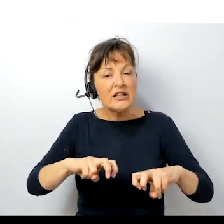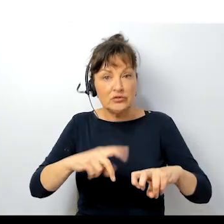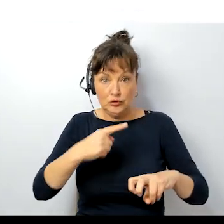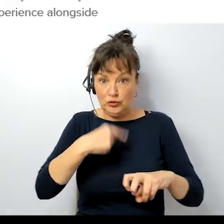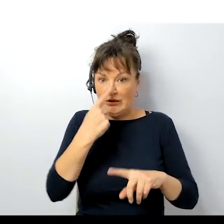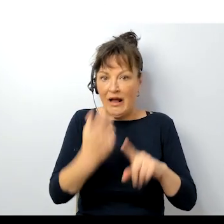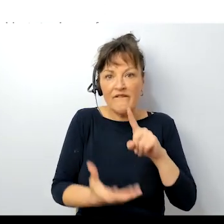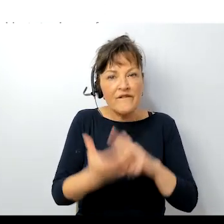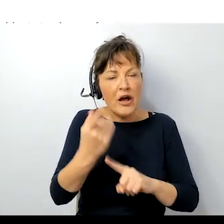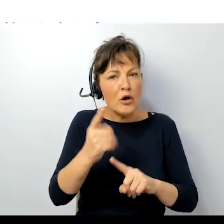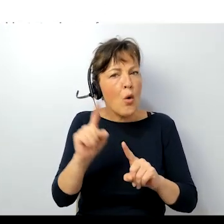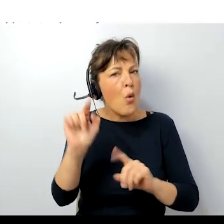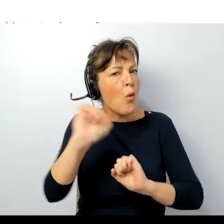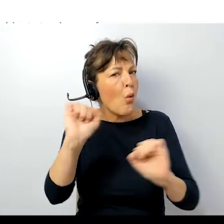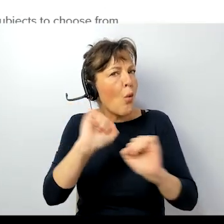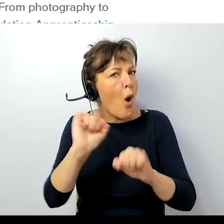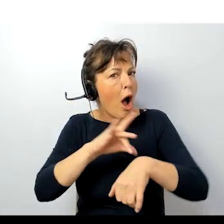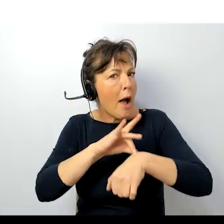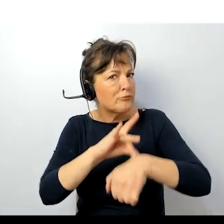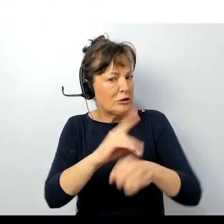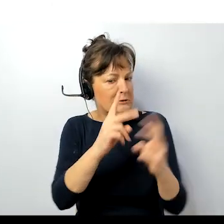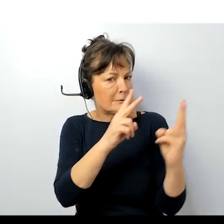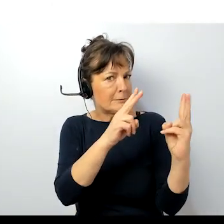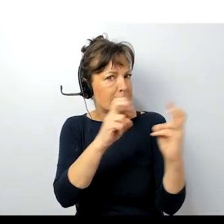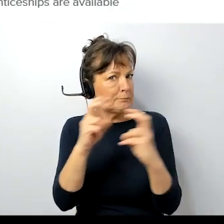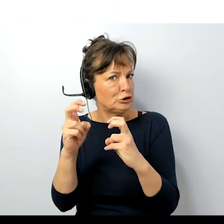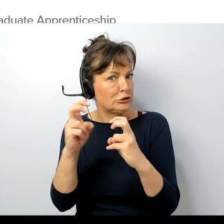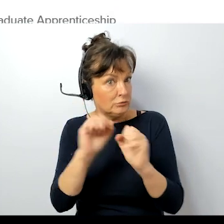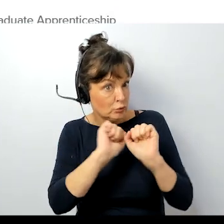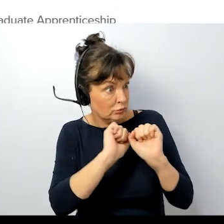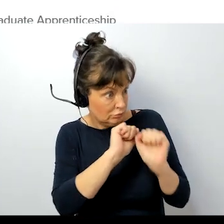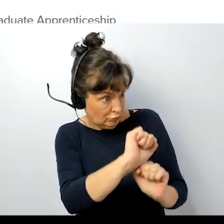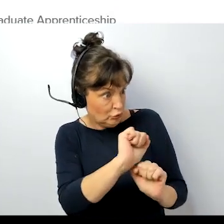When you scroll down the page there's a search function, you can use this to find out what